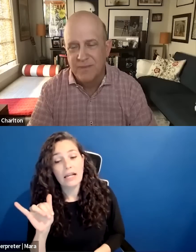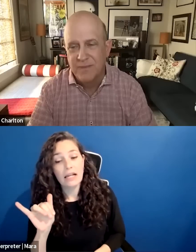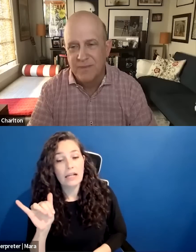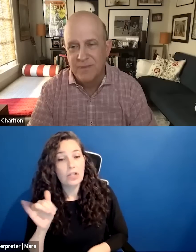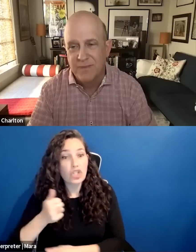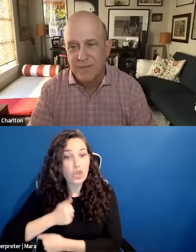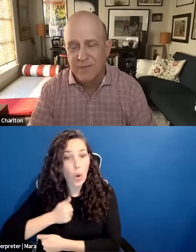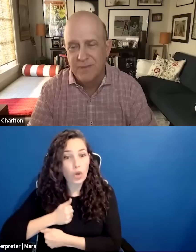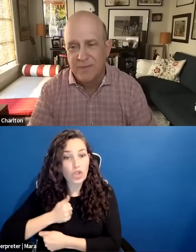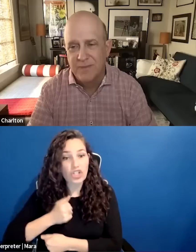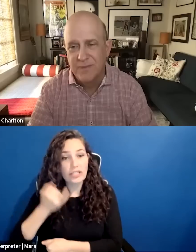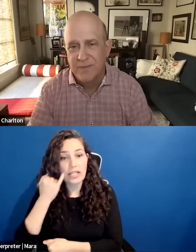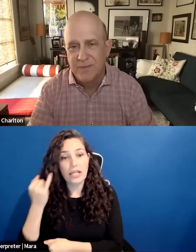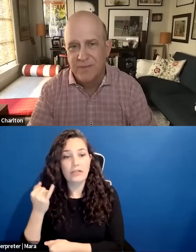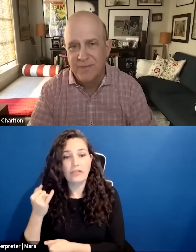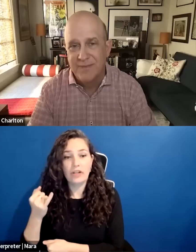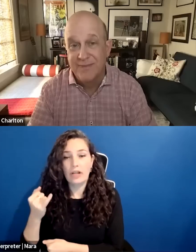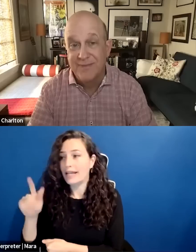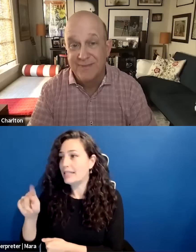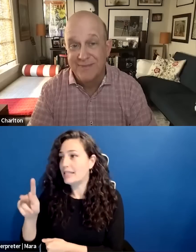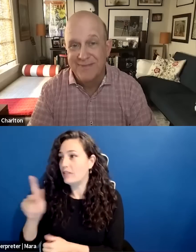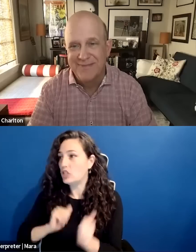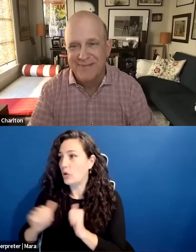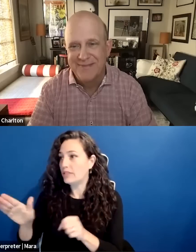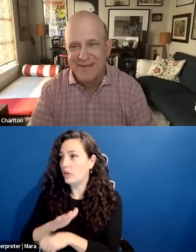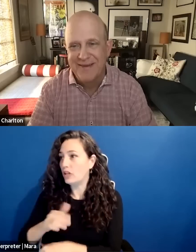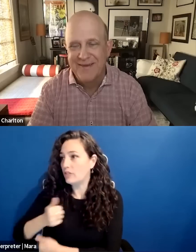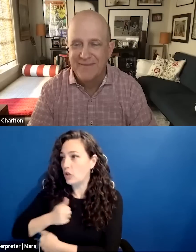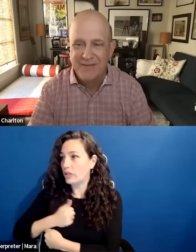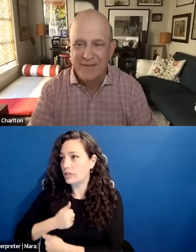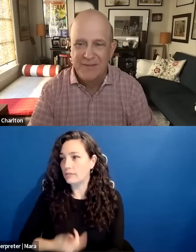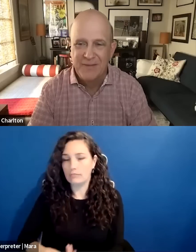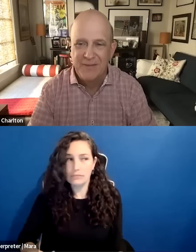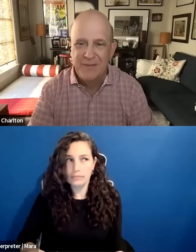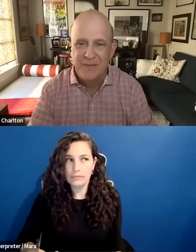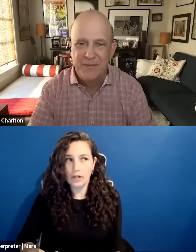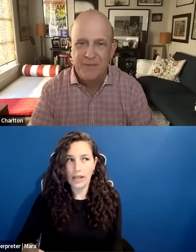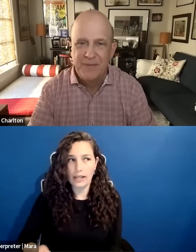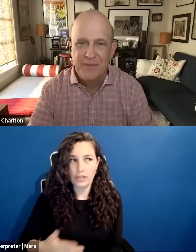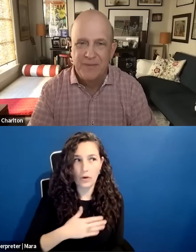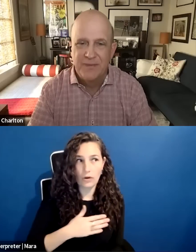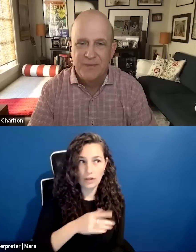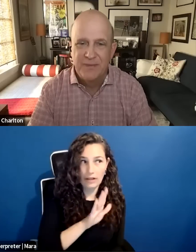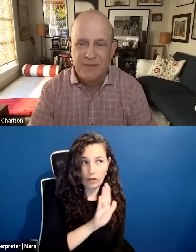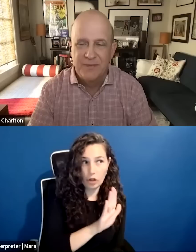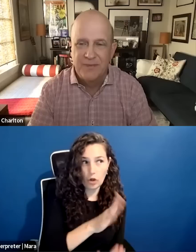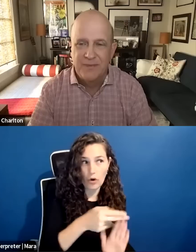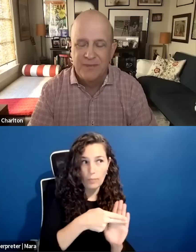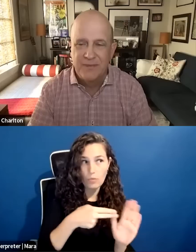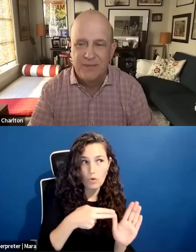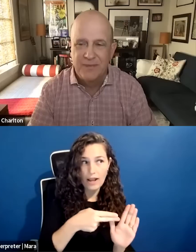So if you're like, "Well, my branding is soldier", it's like, "Okay, well we now have a TV show that's set in war." What type of soldier?